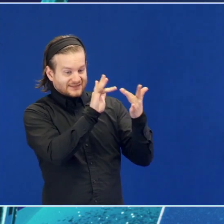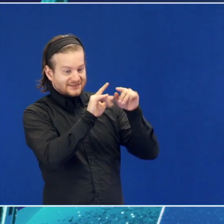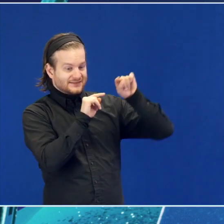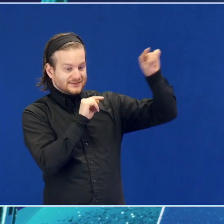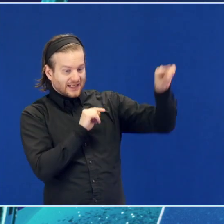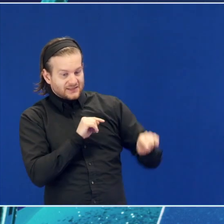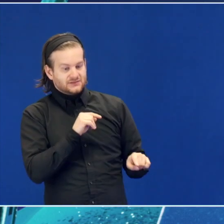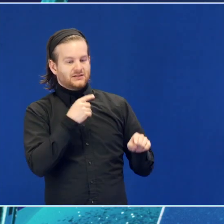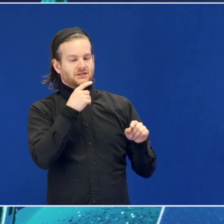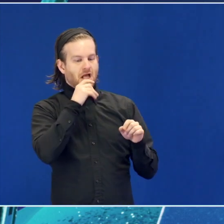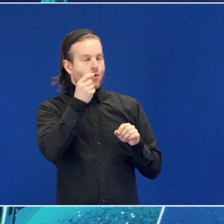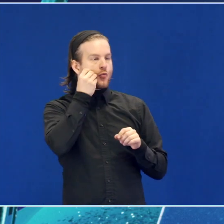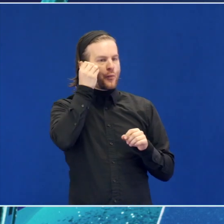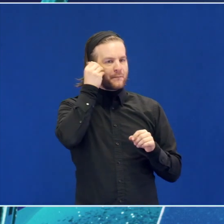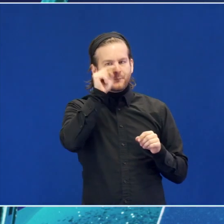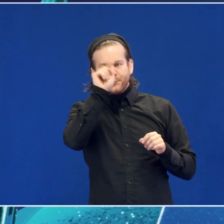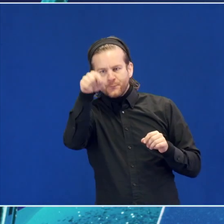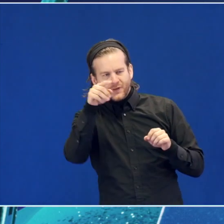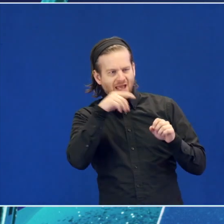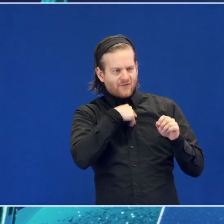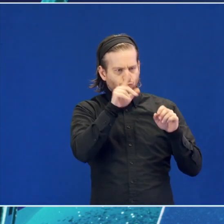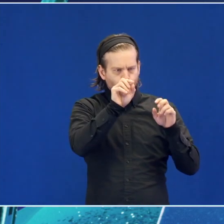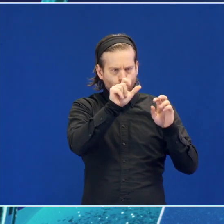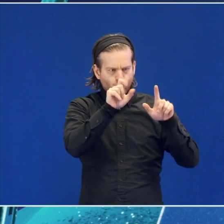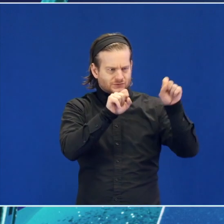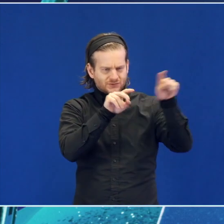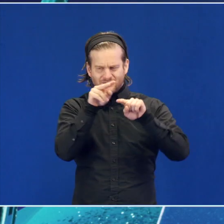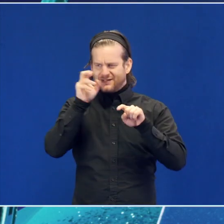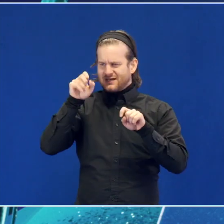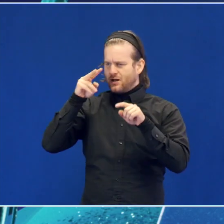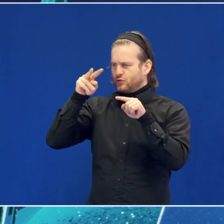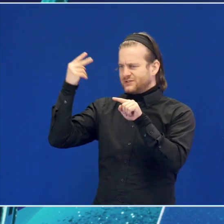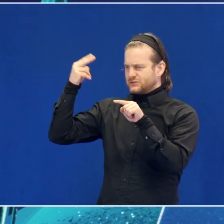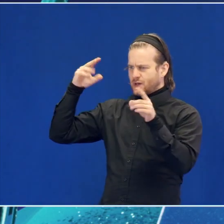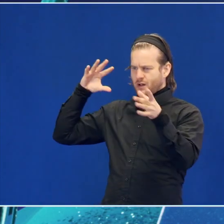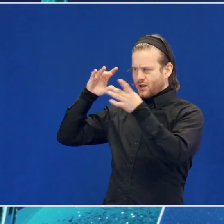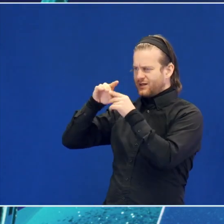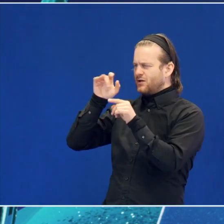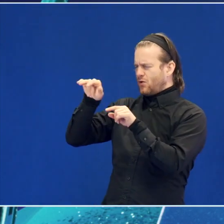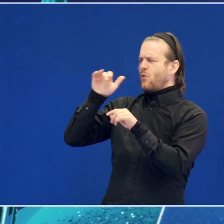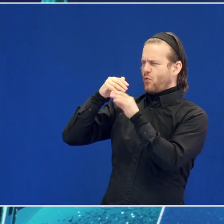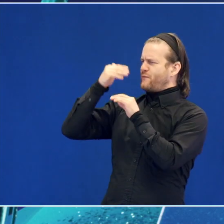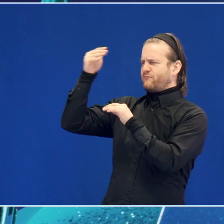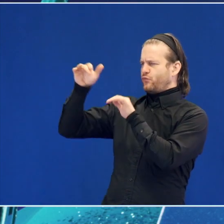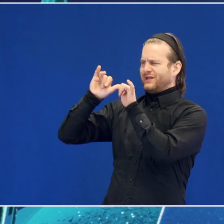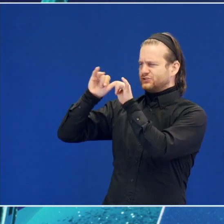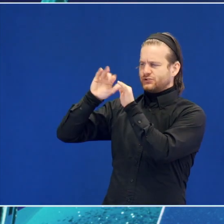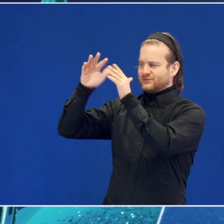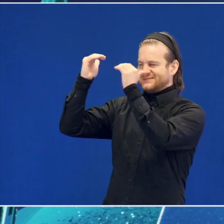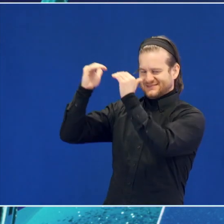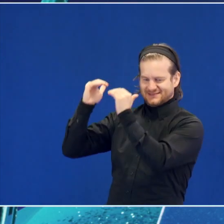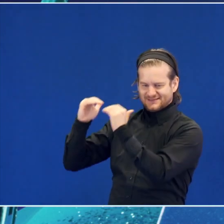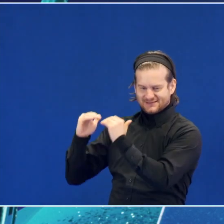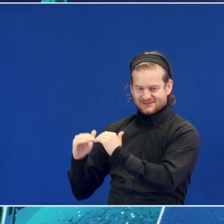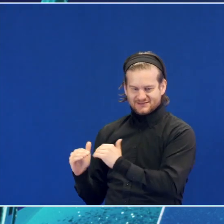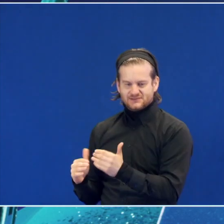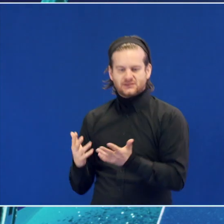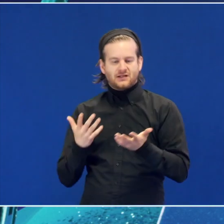this is an opportunity for you as an accessibility professional to say, "How do I get involved in those activities in my --